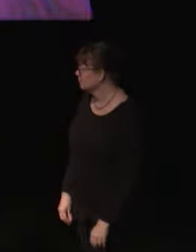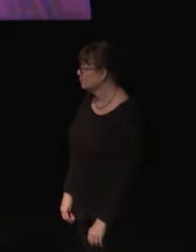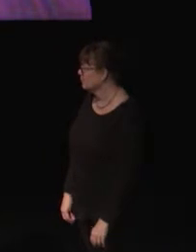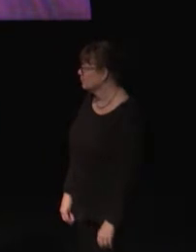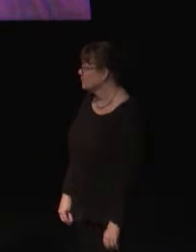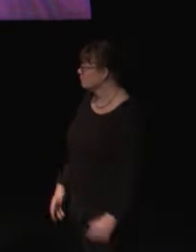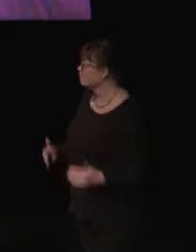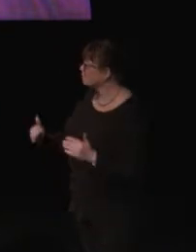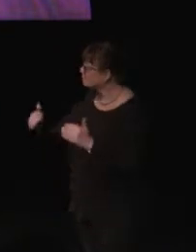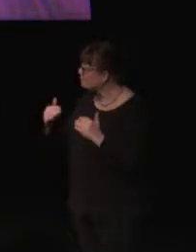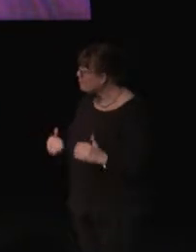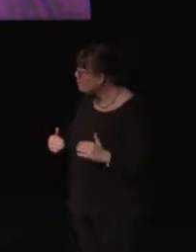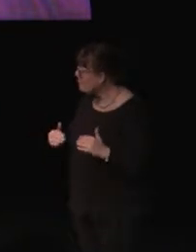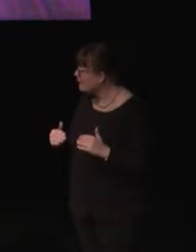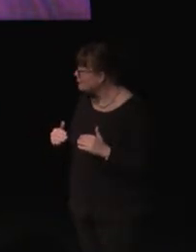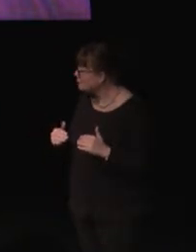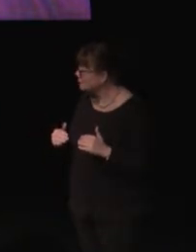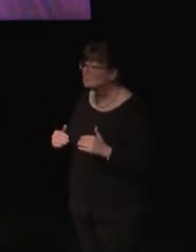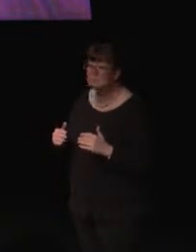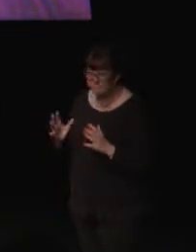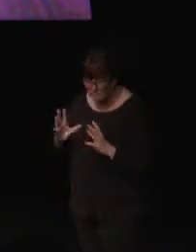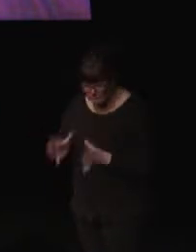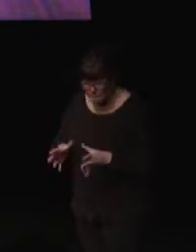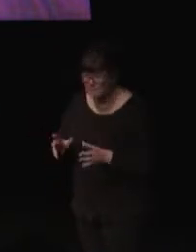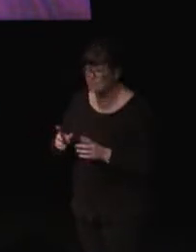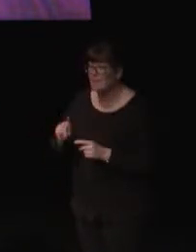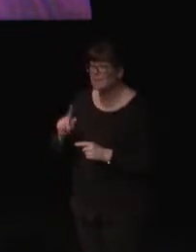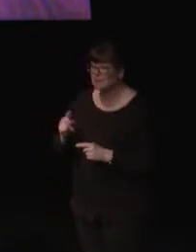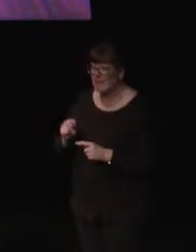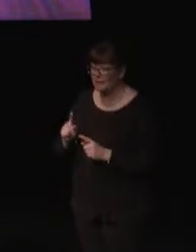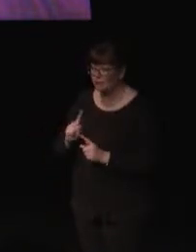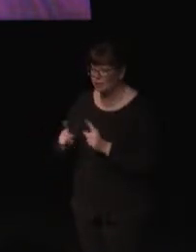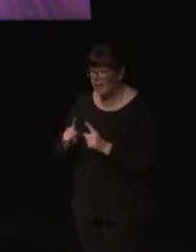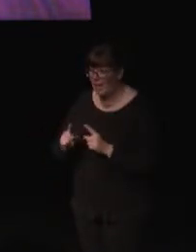So, if you're gonna do text-chat, you have a text box, a text window,